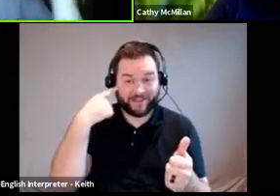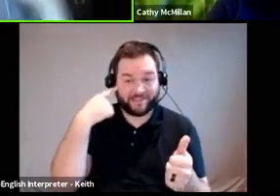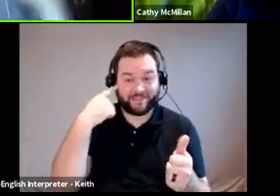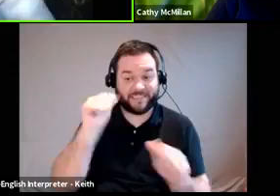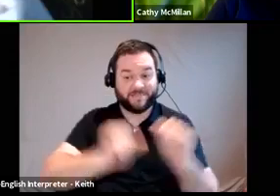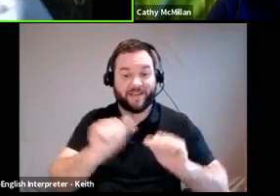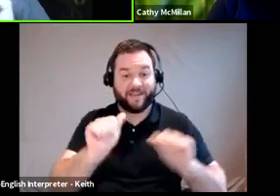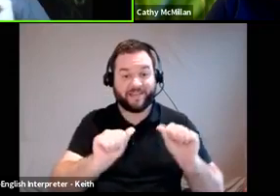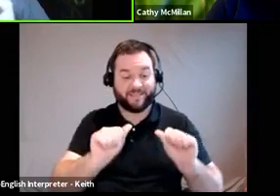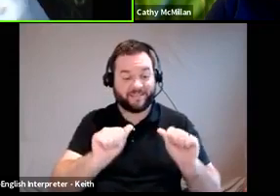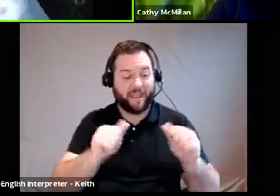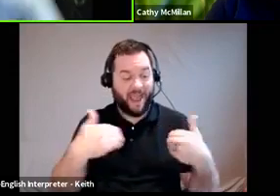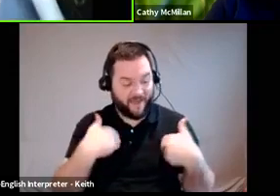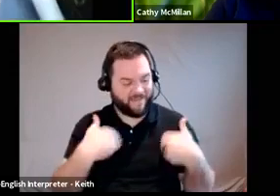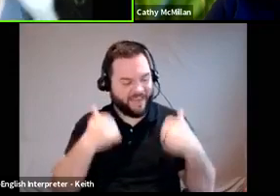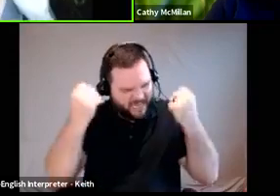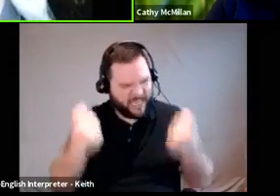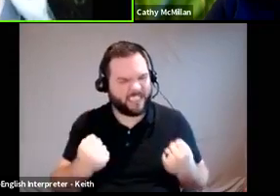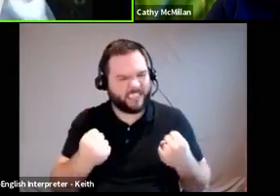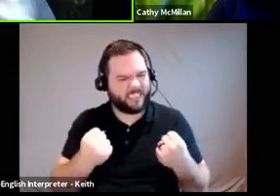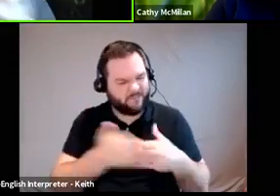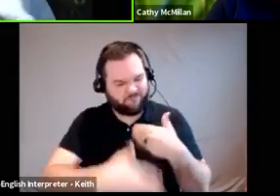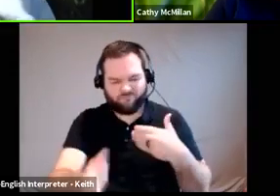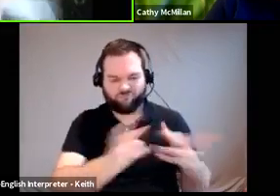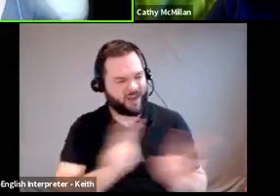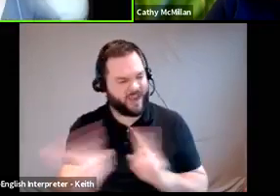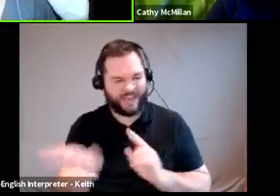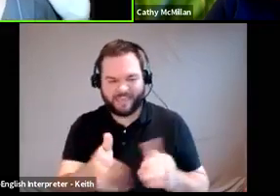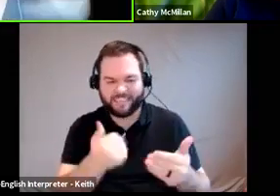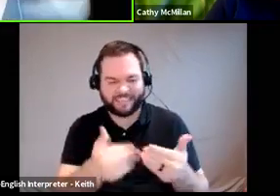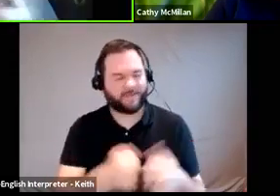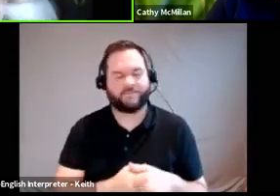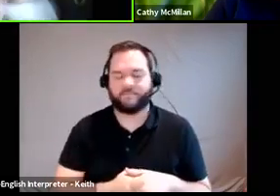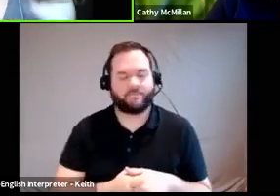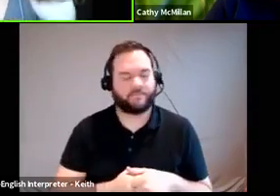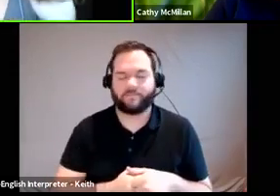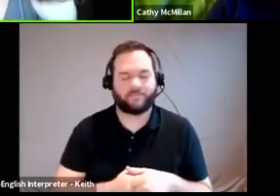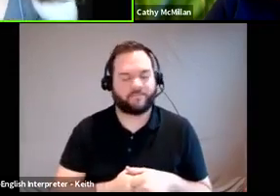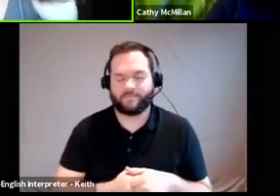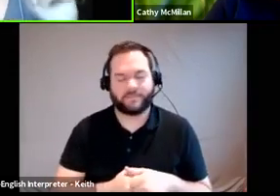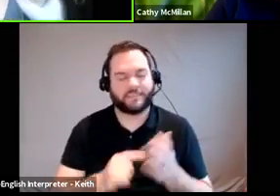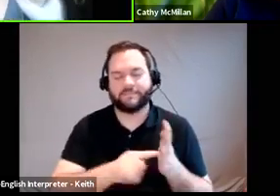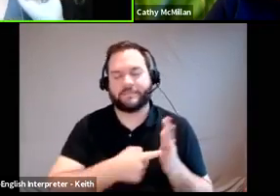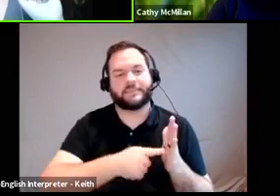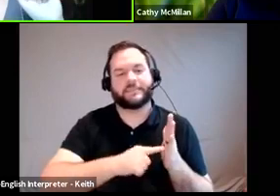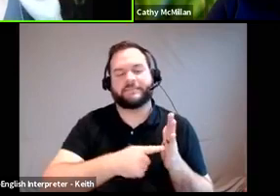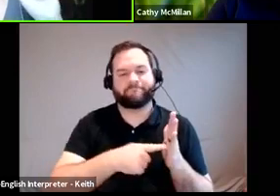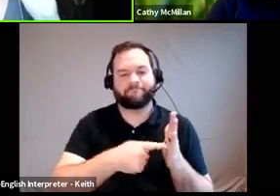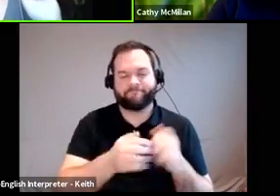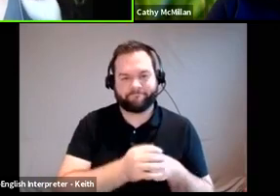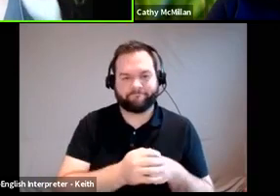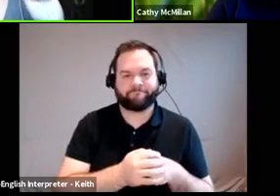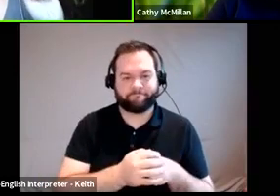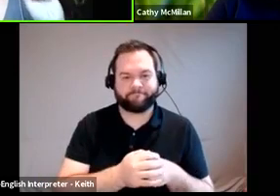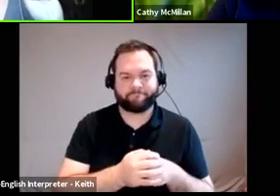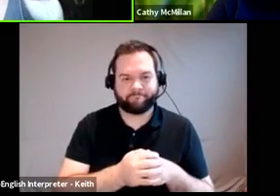what I thought, actually thought that I actually thought that, hey. e got e got our assessment done e got our assessment and we're good to go. Not at all. That is not how that